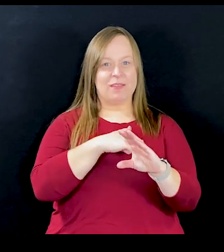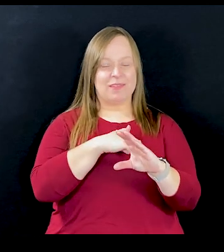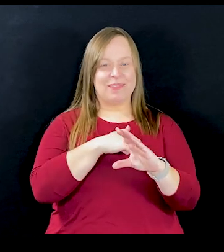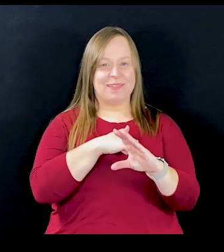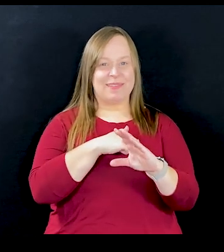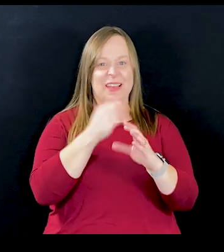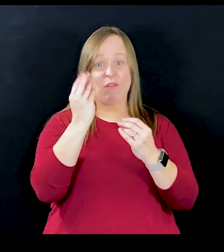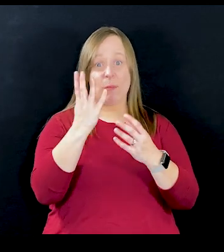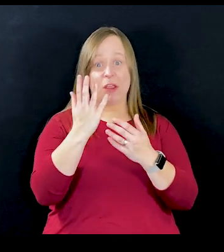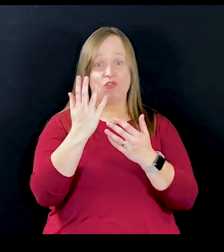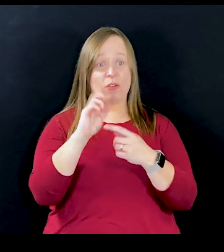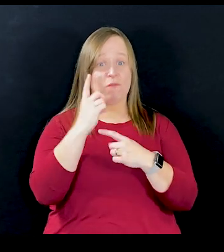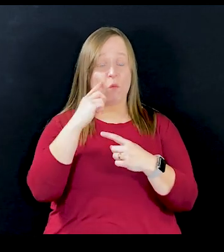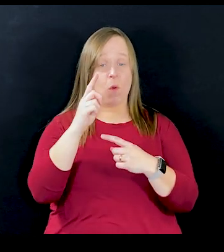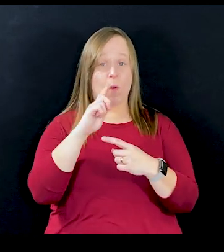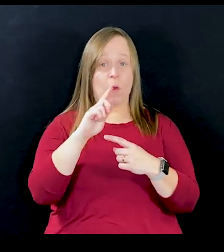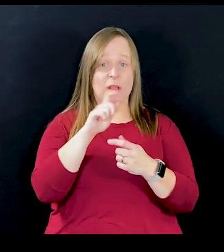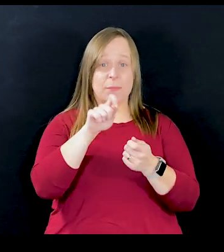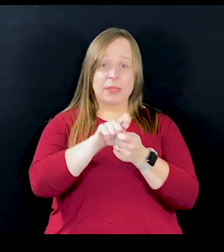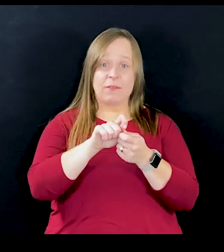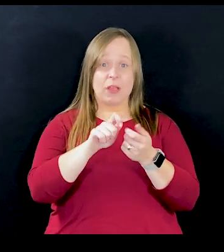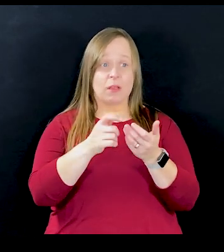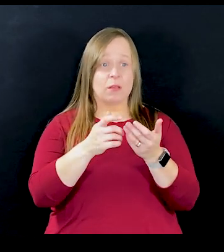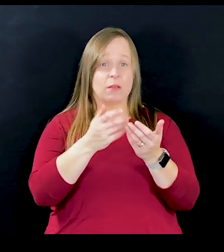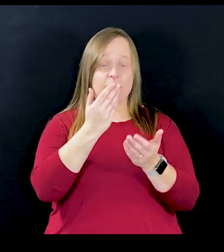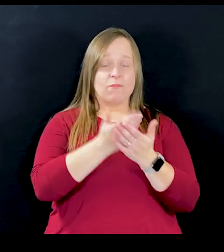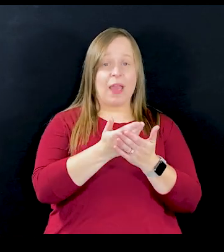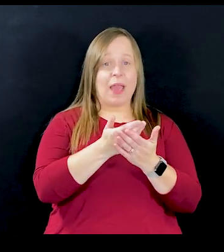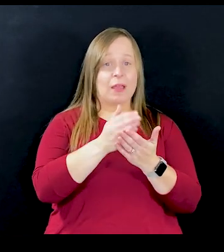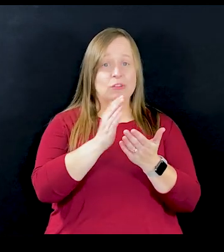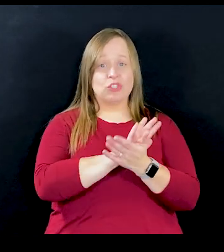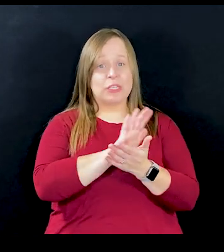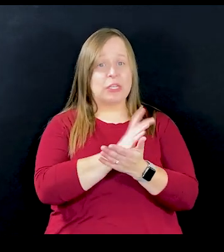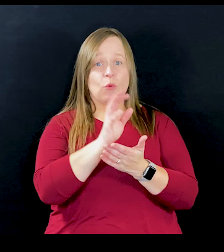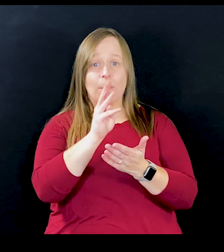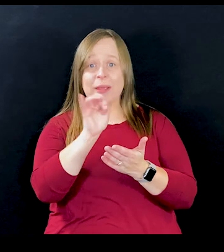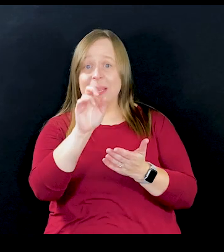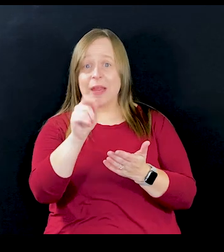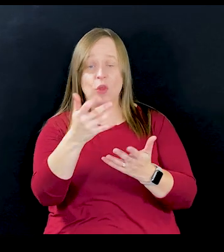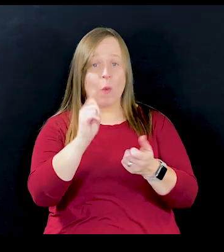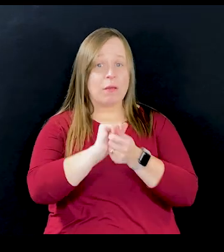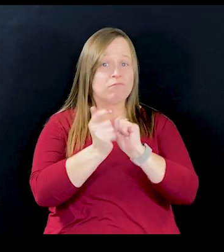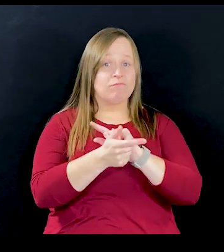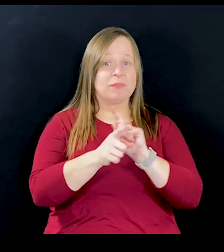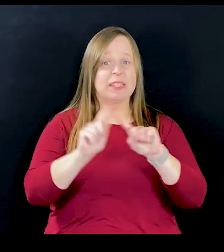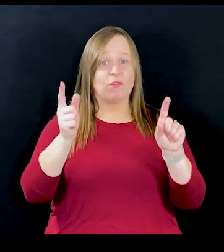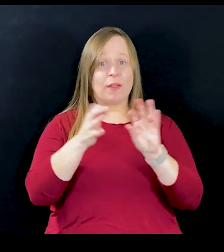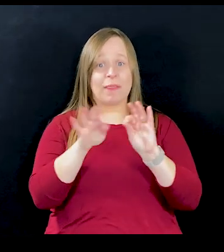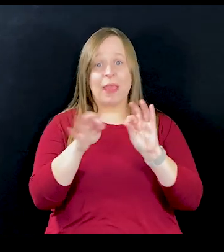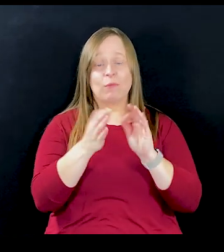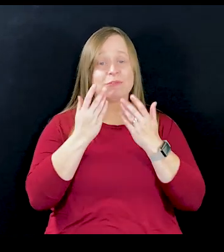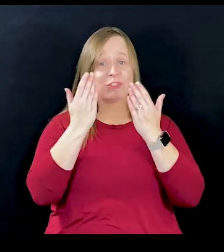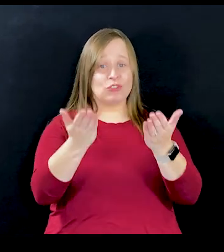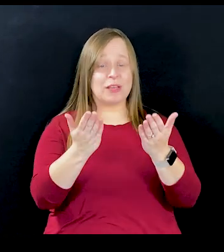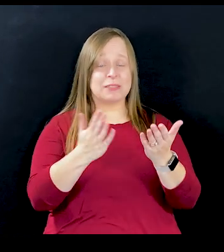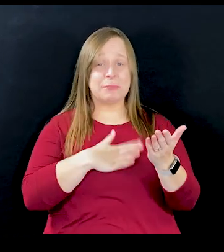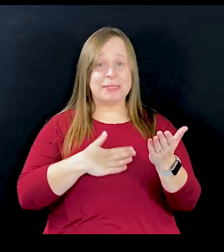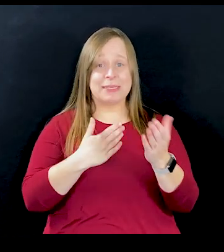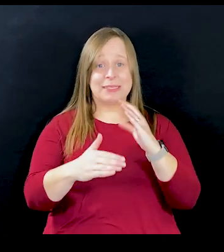if you have information for us on specific, whether it's fact sheet or piece of media that you would like to suggest a language for.